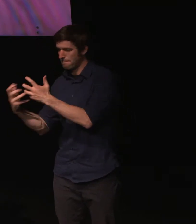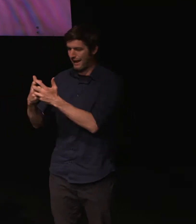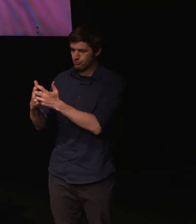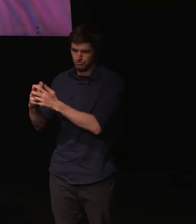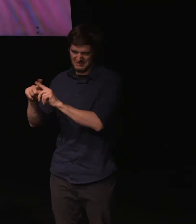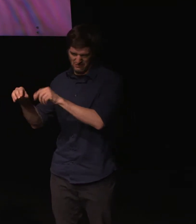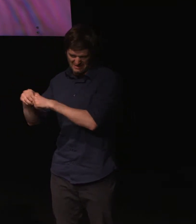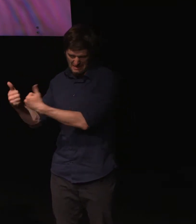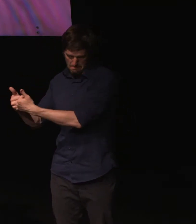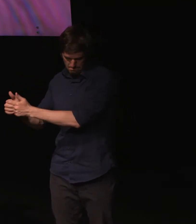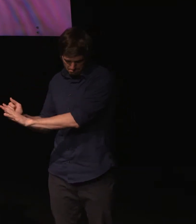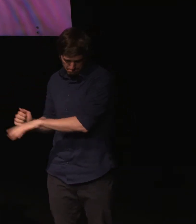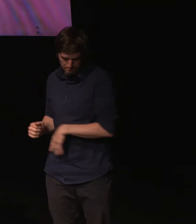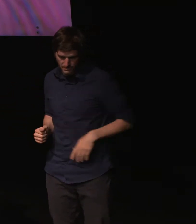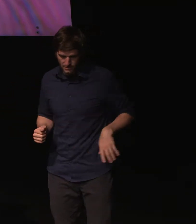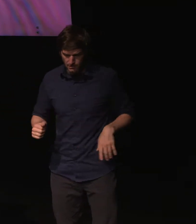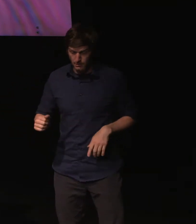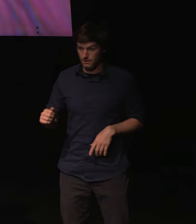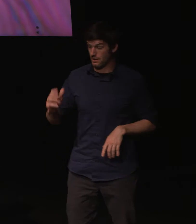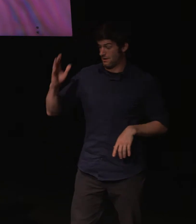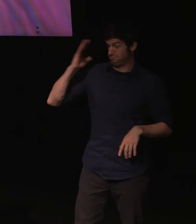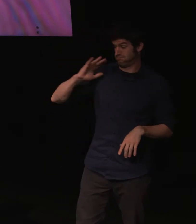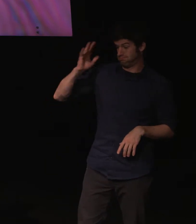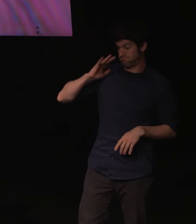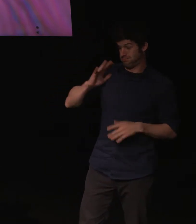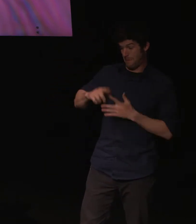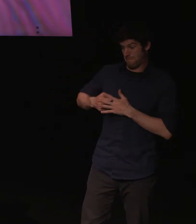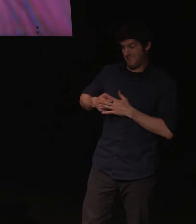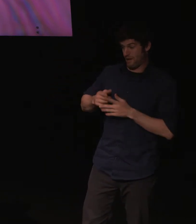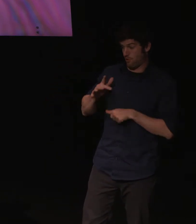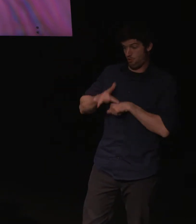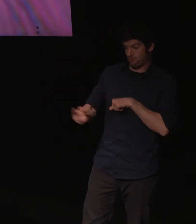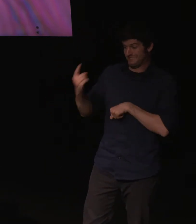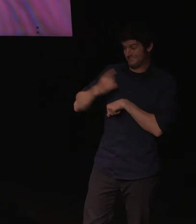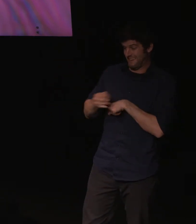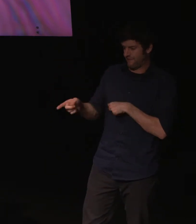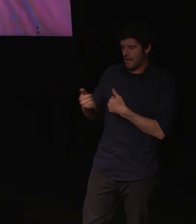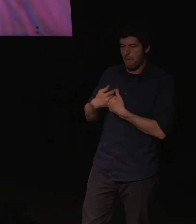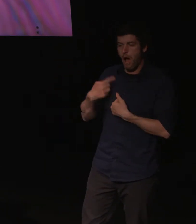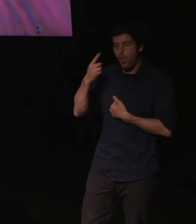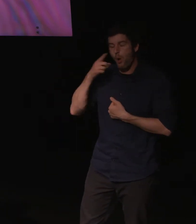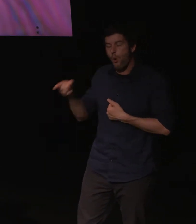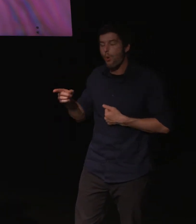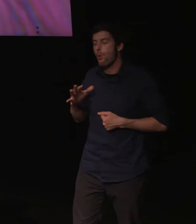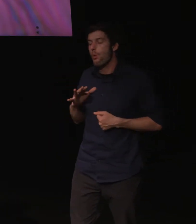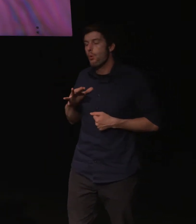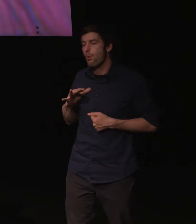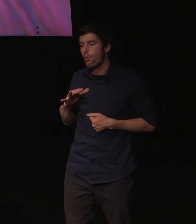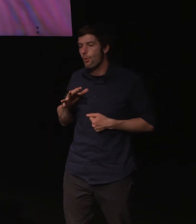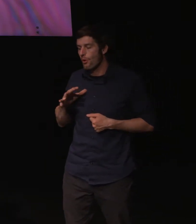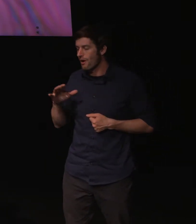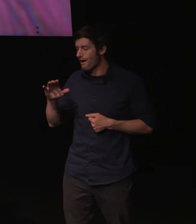Back in the early days of this game, I thought it was a really clever obstacle. I thought it was a great way. Like, "No, no, no. Players are gonna have